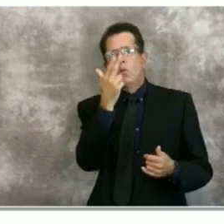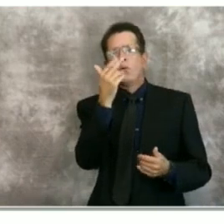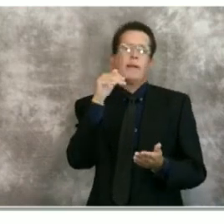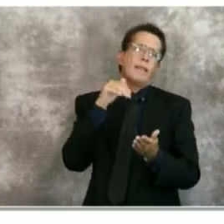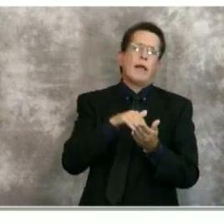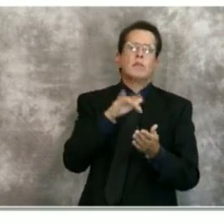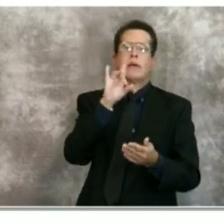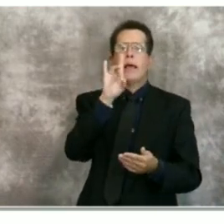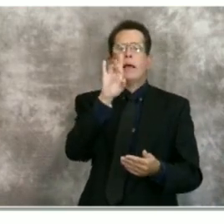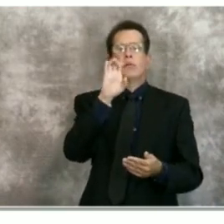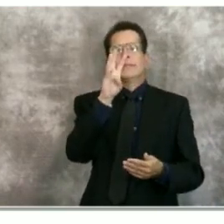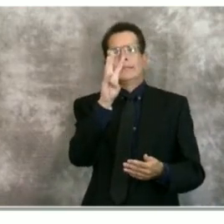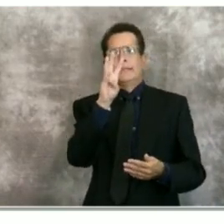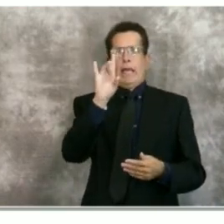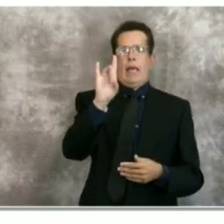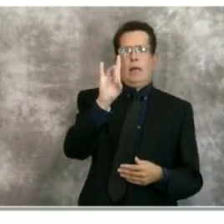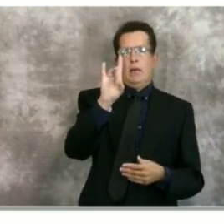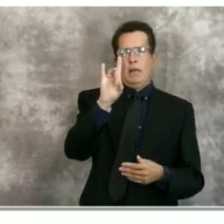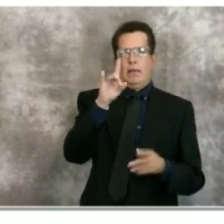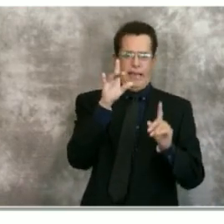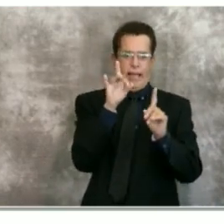ONSET OF ILLNESS AND SINCE MAY